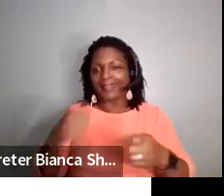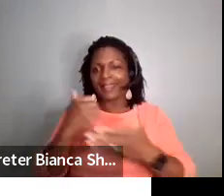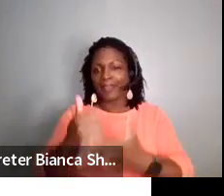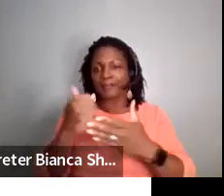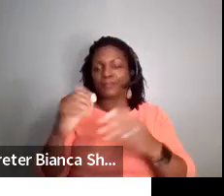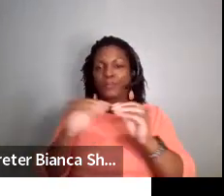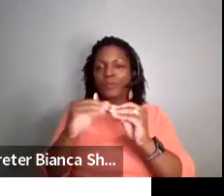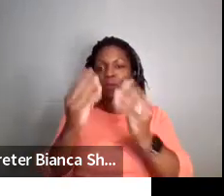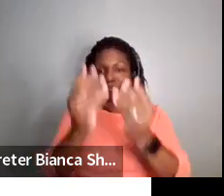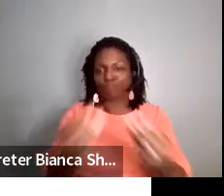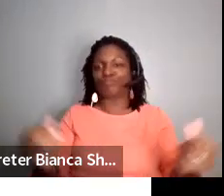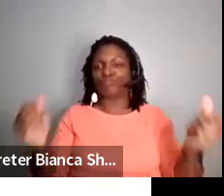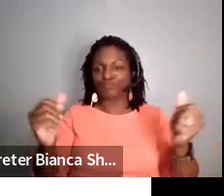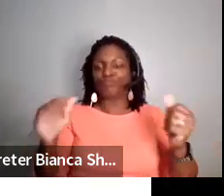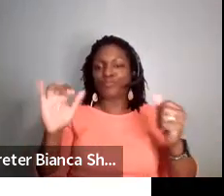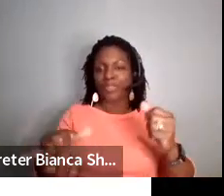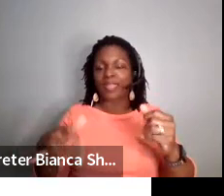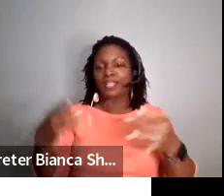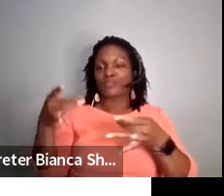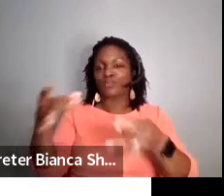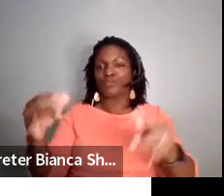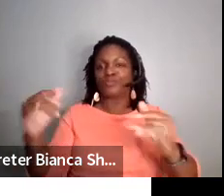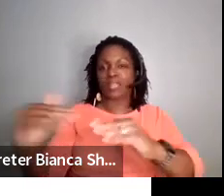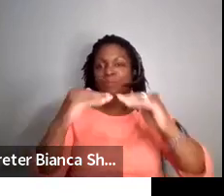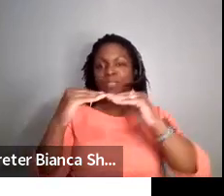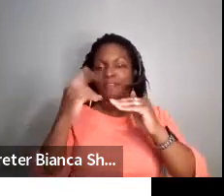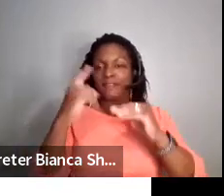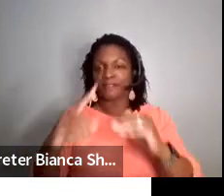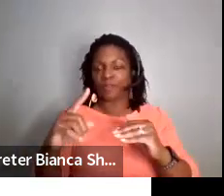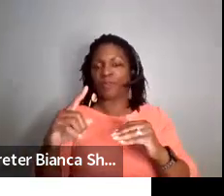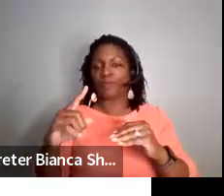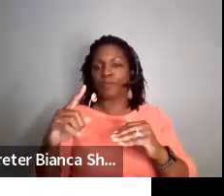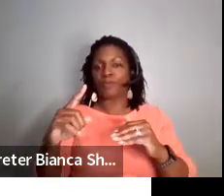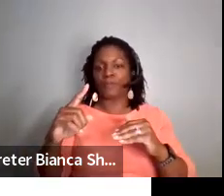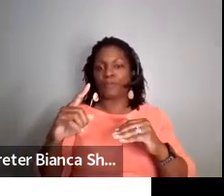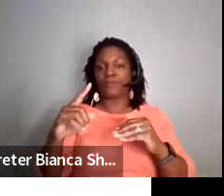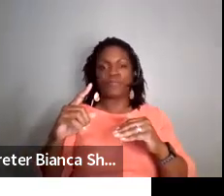Then we have created an equity that nothing else can do.